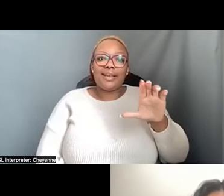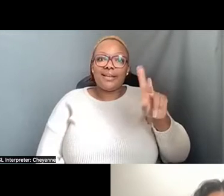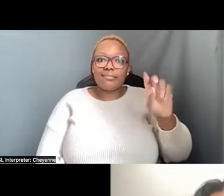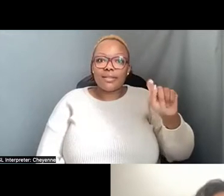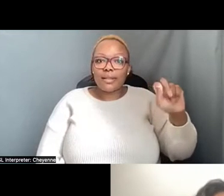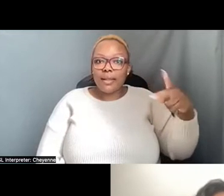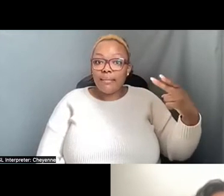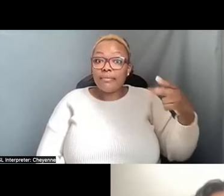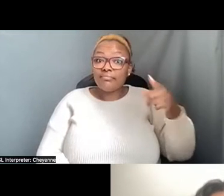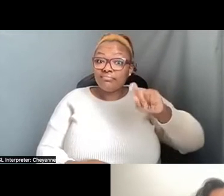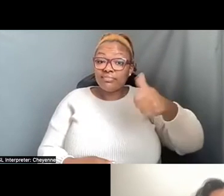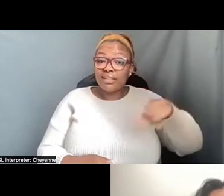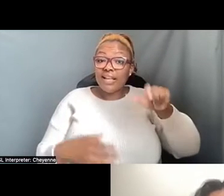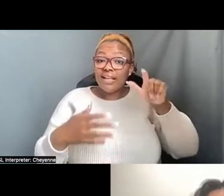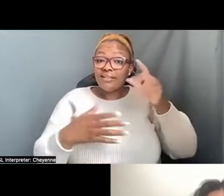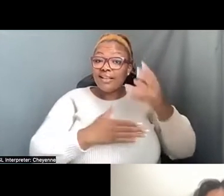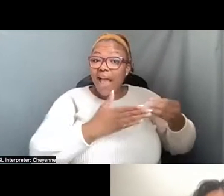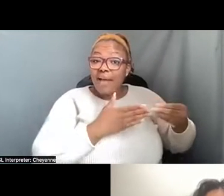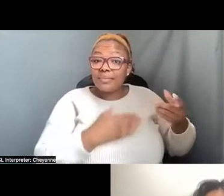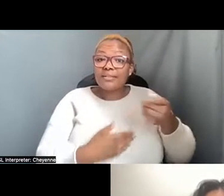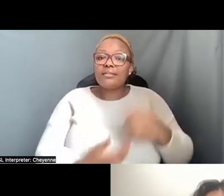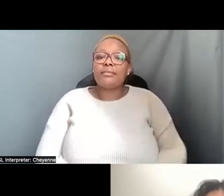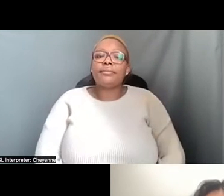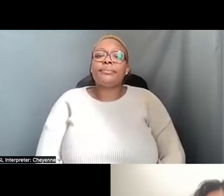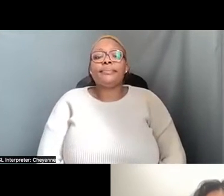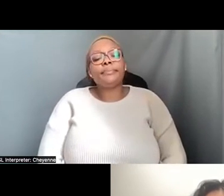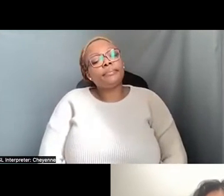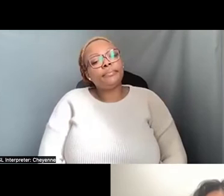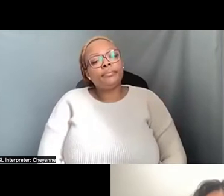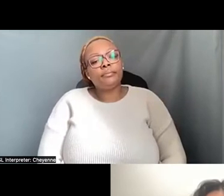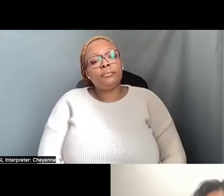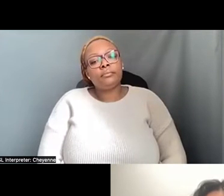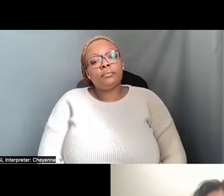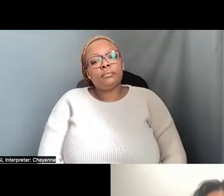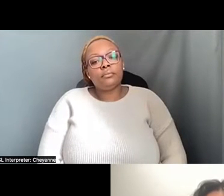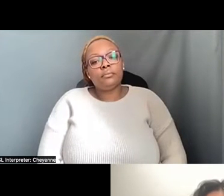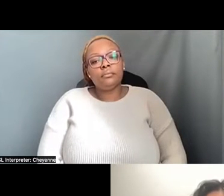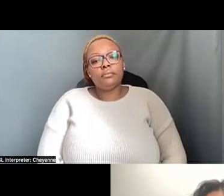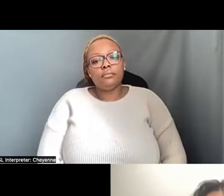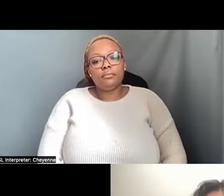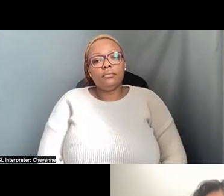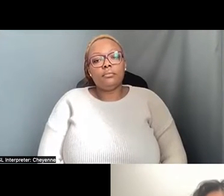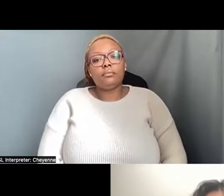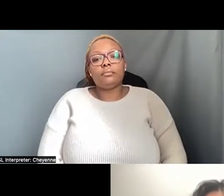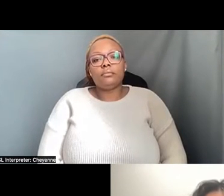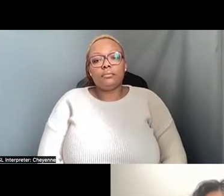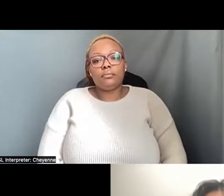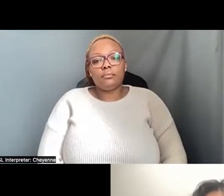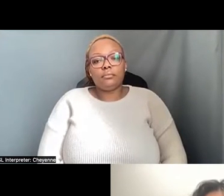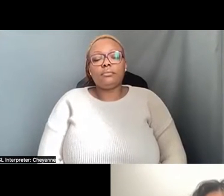That's an interesting question. I think that there's a gap that I'm personally seeing.